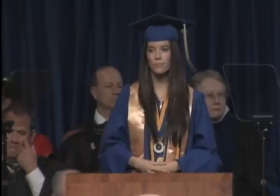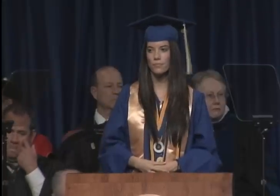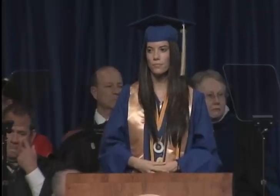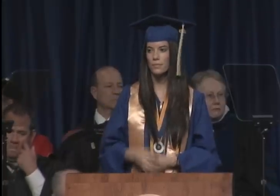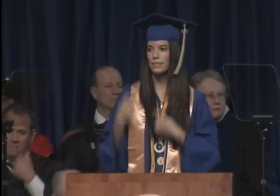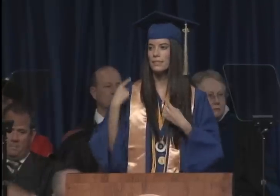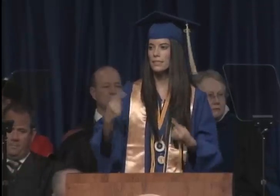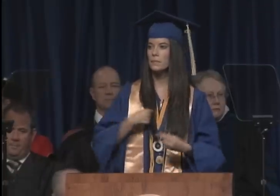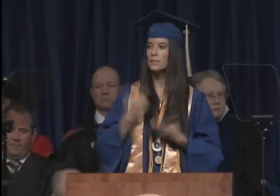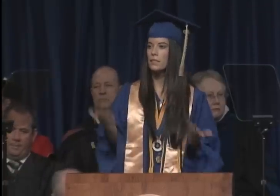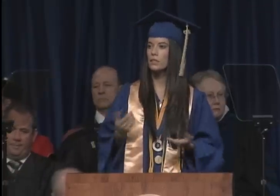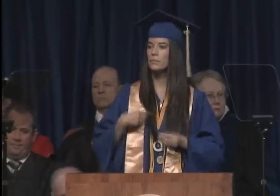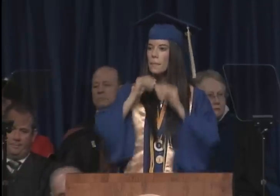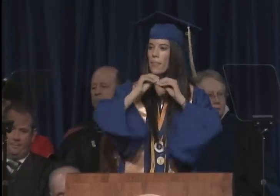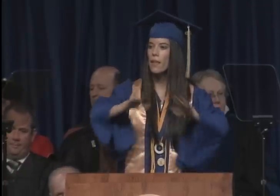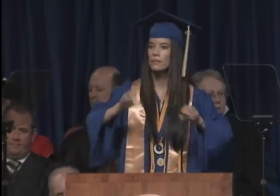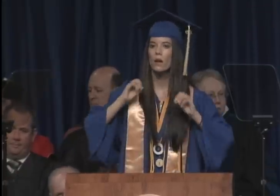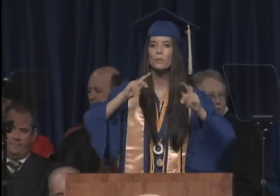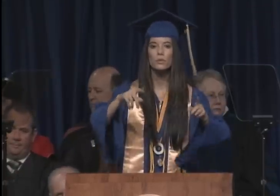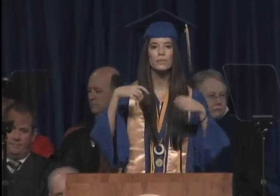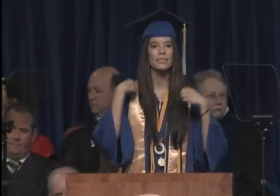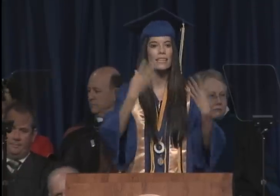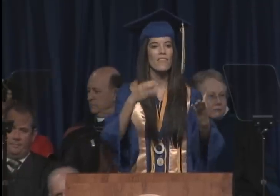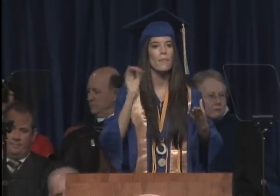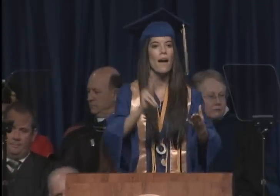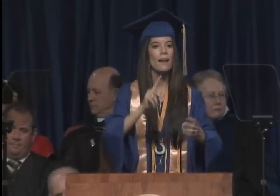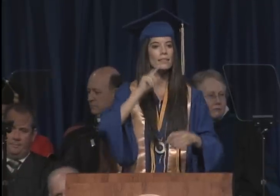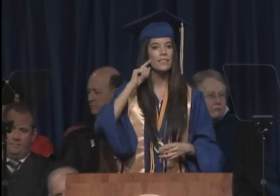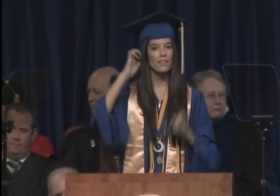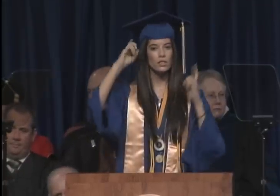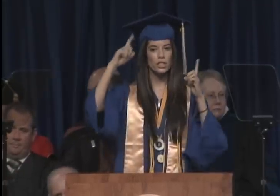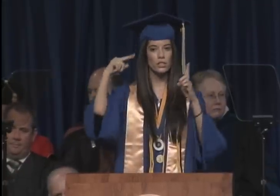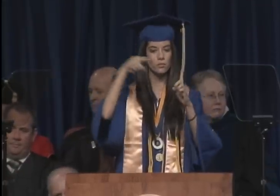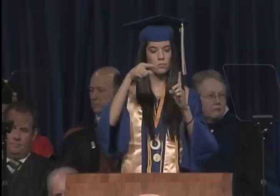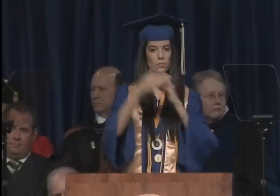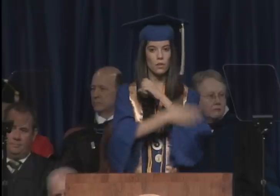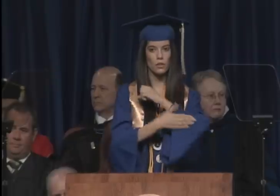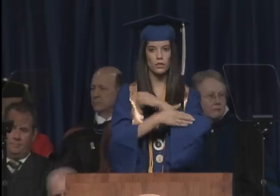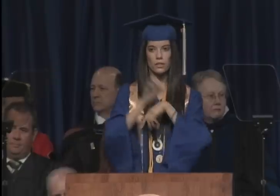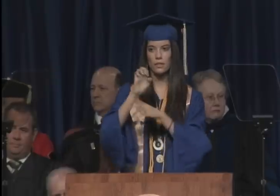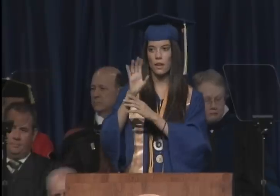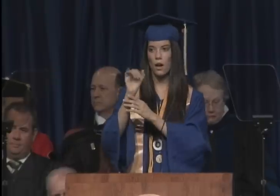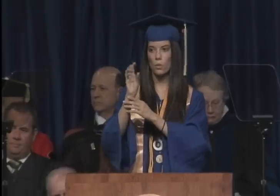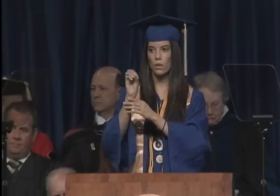Since I have been here I've been blessed to have the opportunity to give back